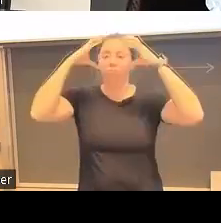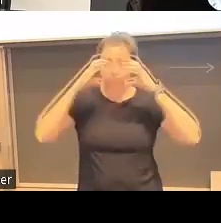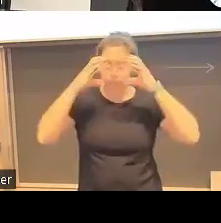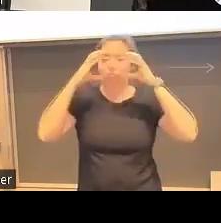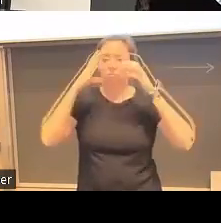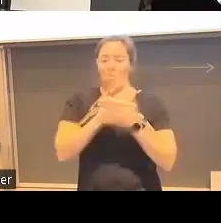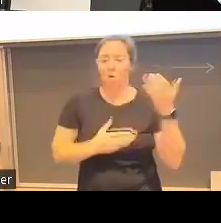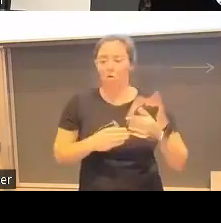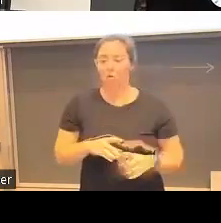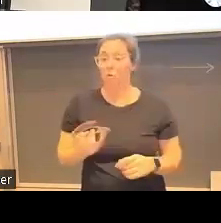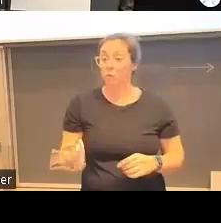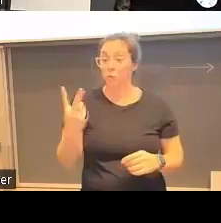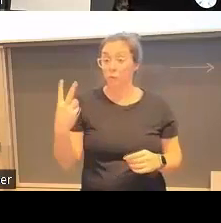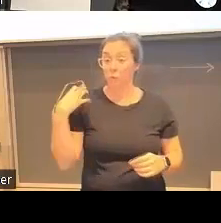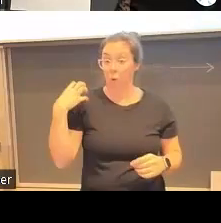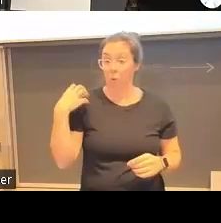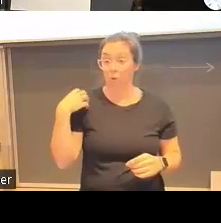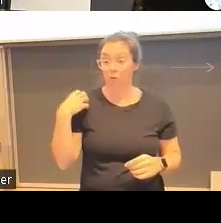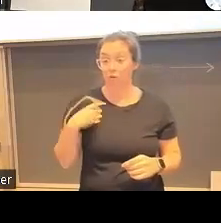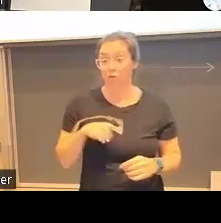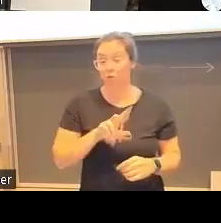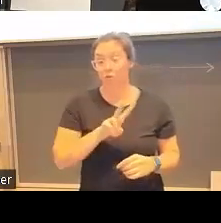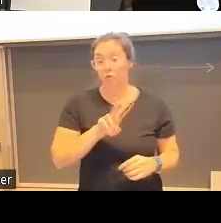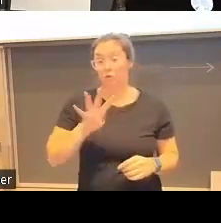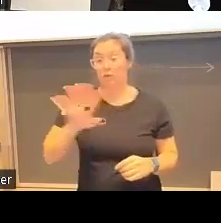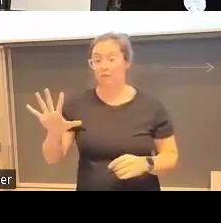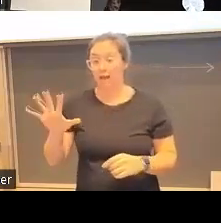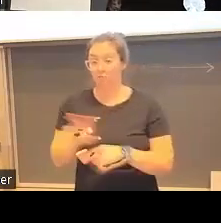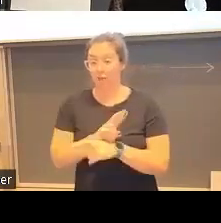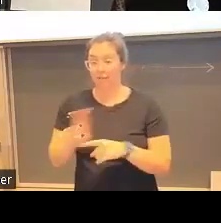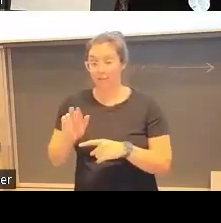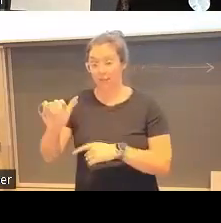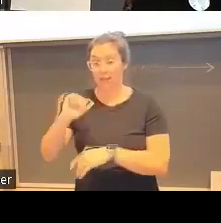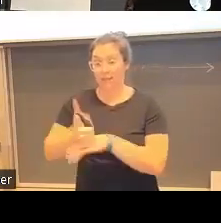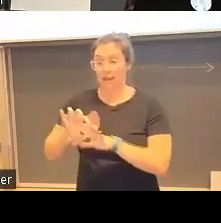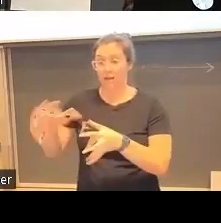with only two coaches to 45 residents who are in operative settings it's hard to support everyone